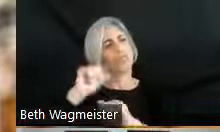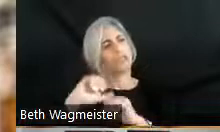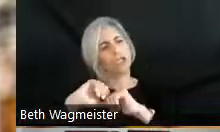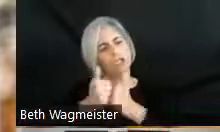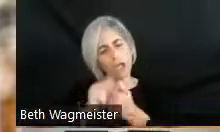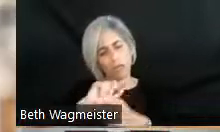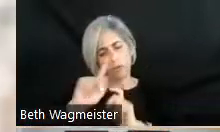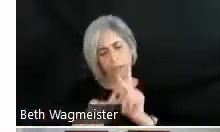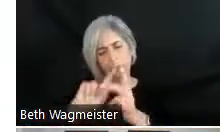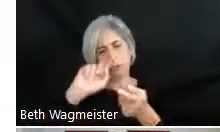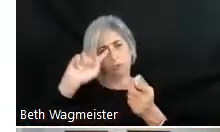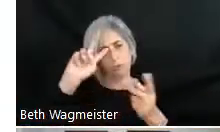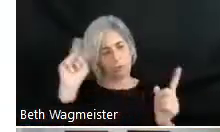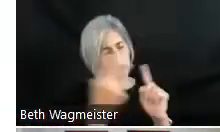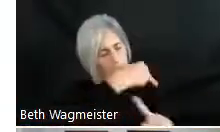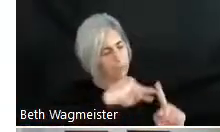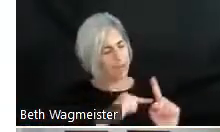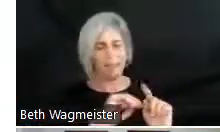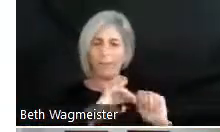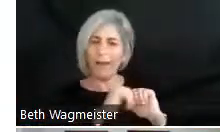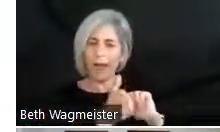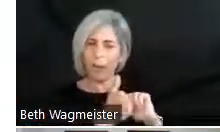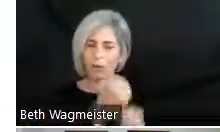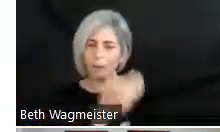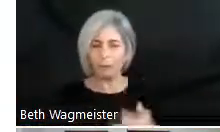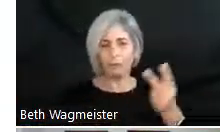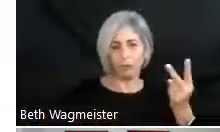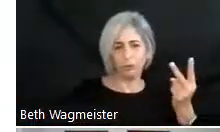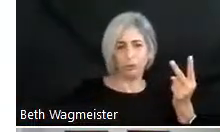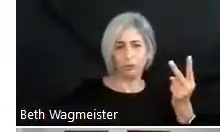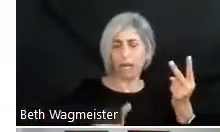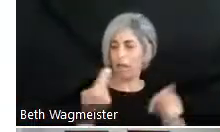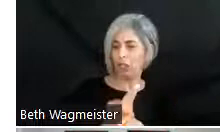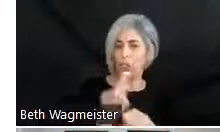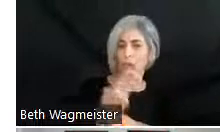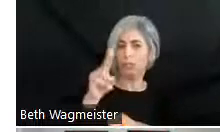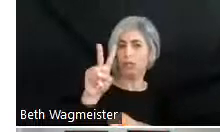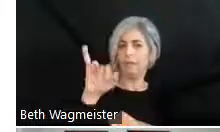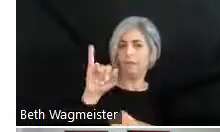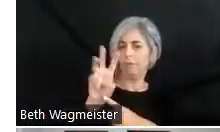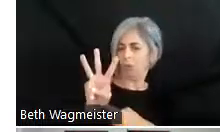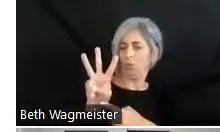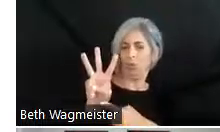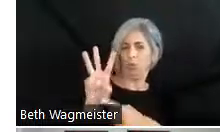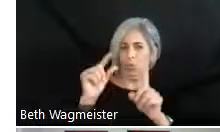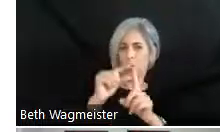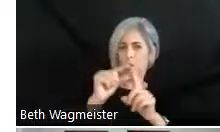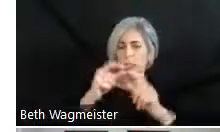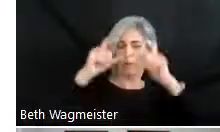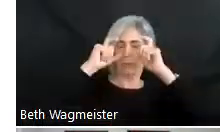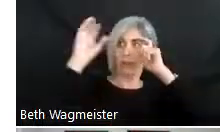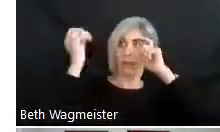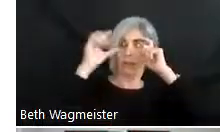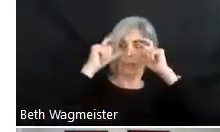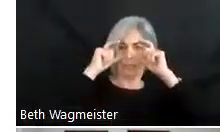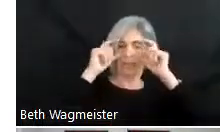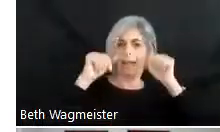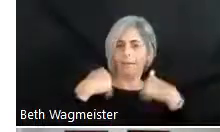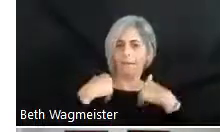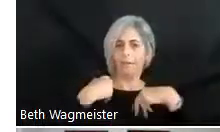Part two, I use the view. On screen I've got the word view with a pair of sunglasses. View